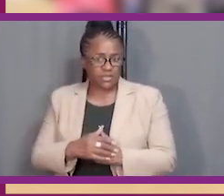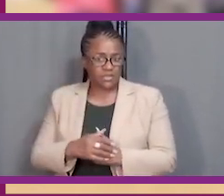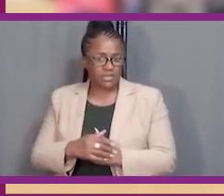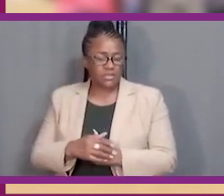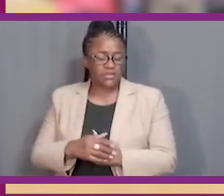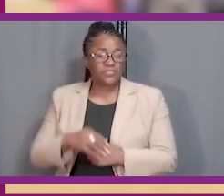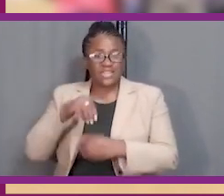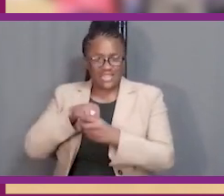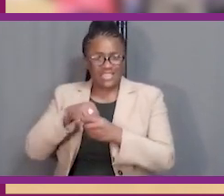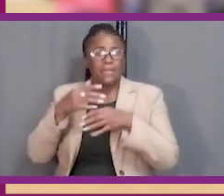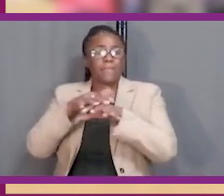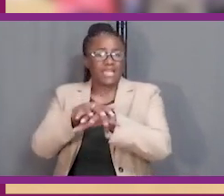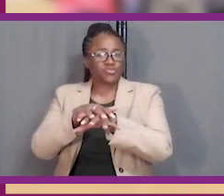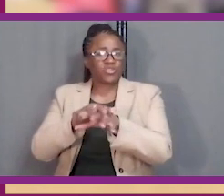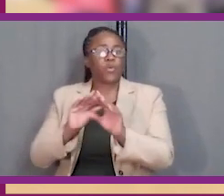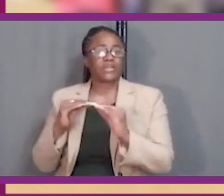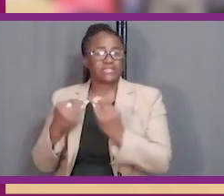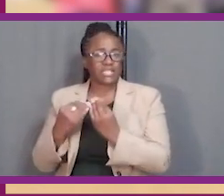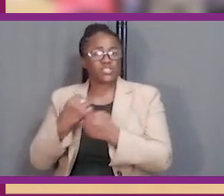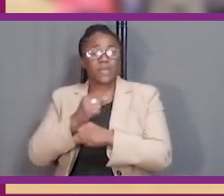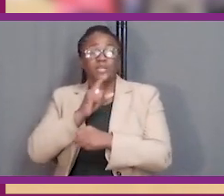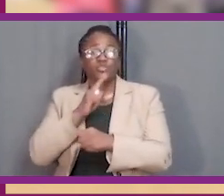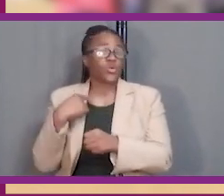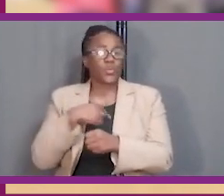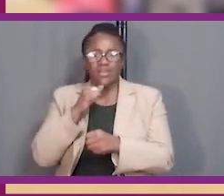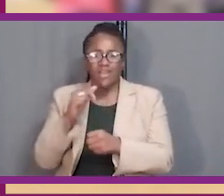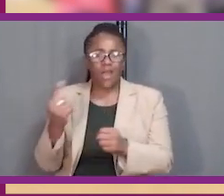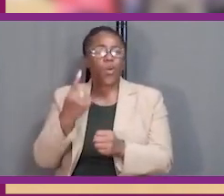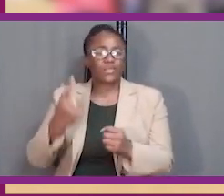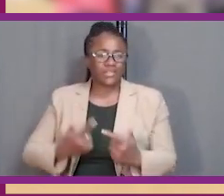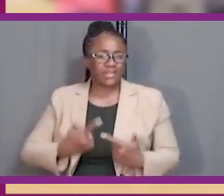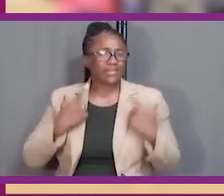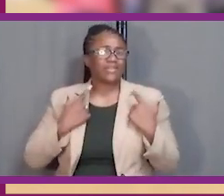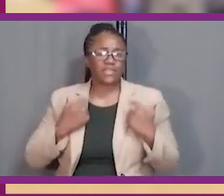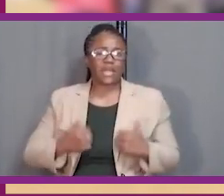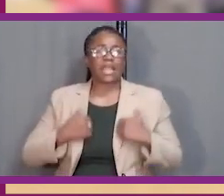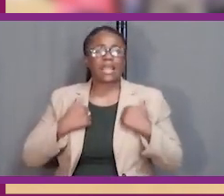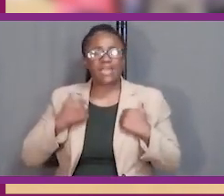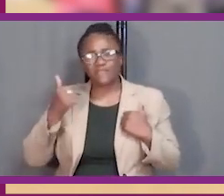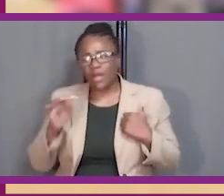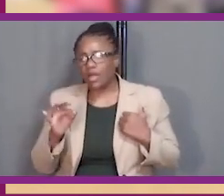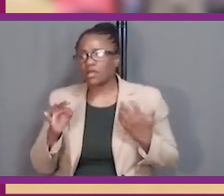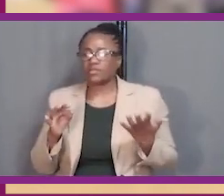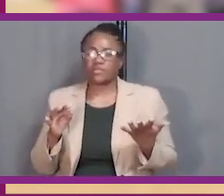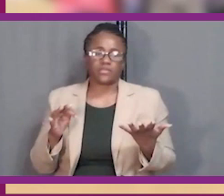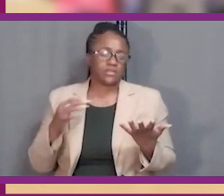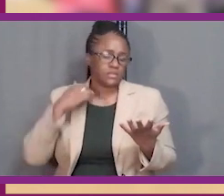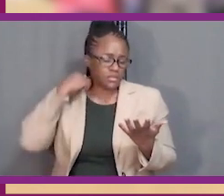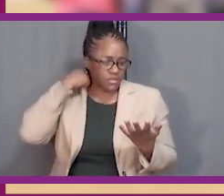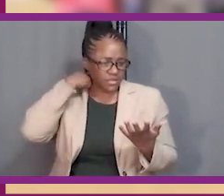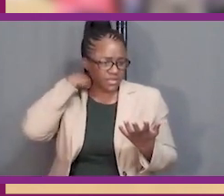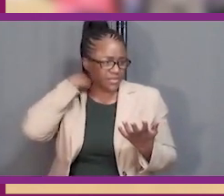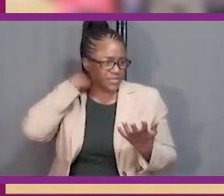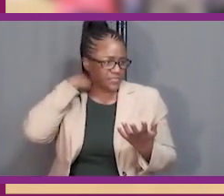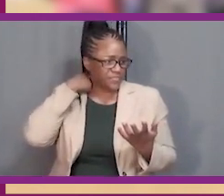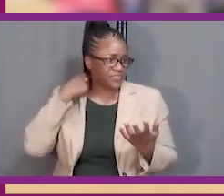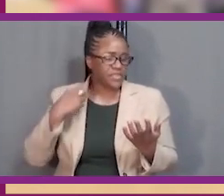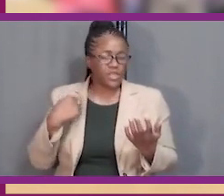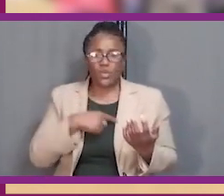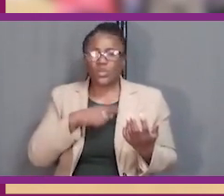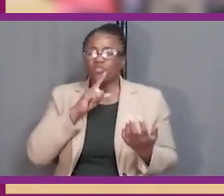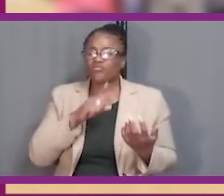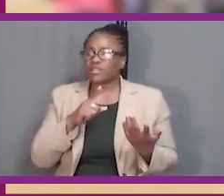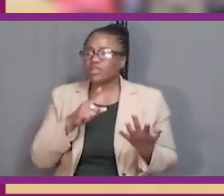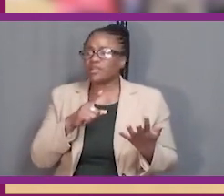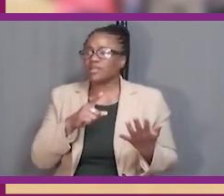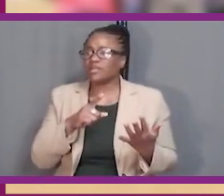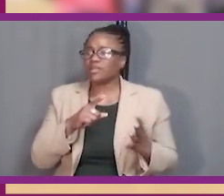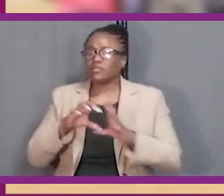of, we are sort of segregated, put in one basket of disability, but instead we are left, we are